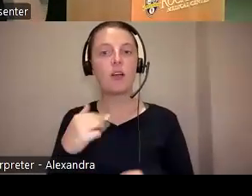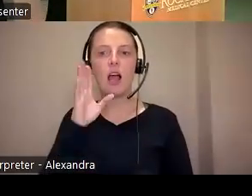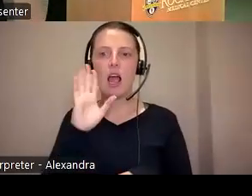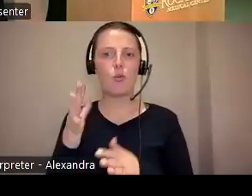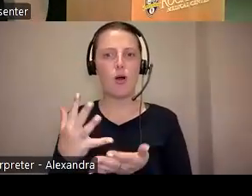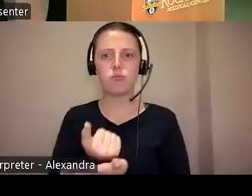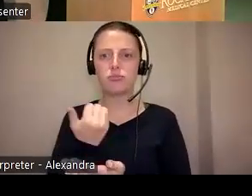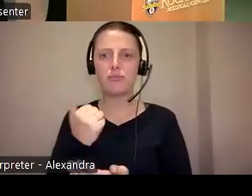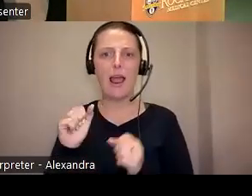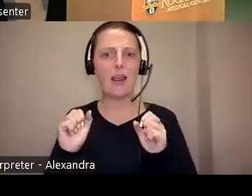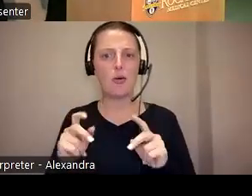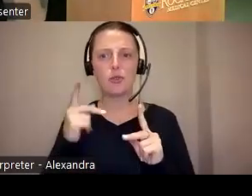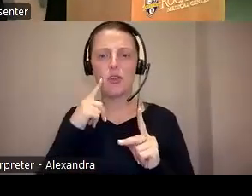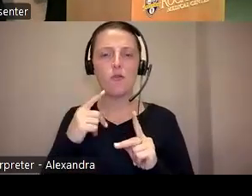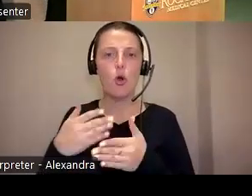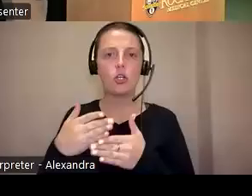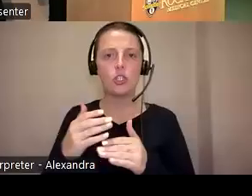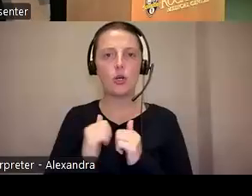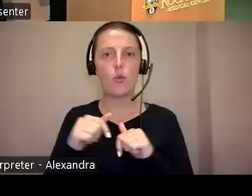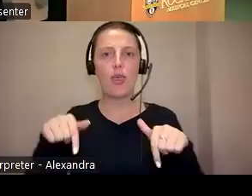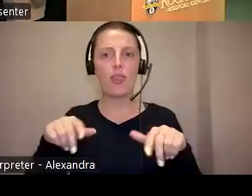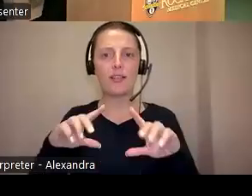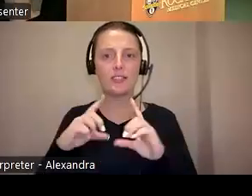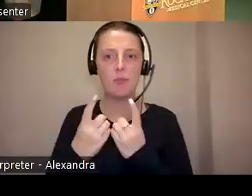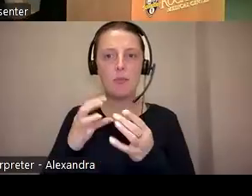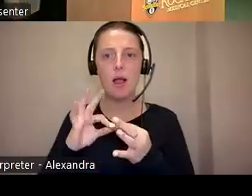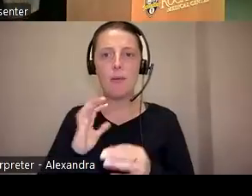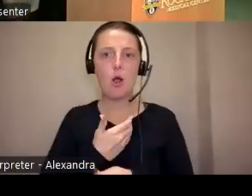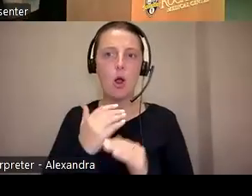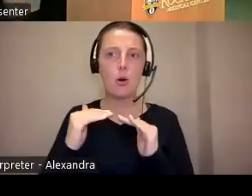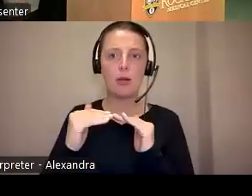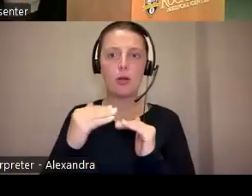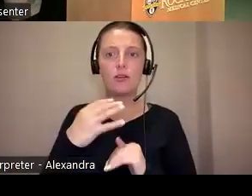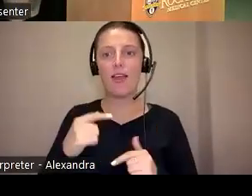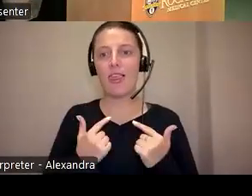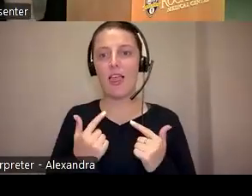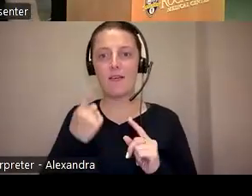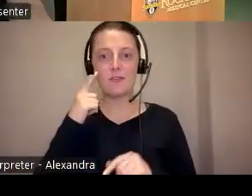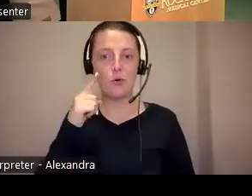um on the lives of our patients. So, I feel really um honored to be here today. And I also